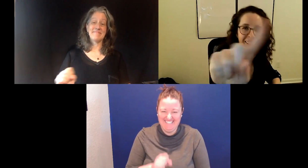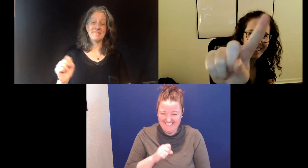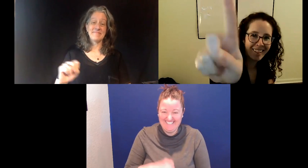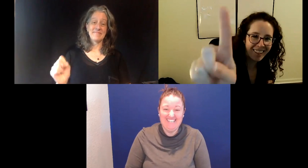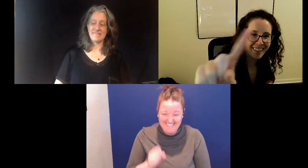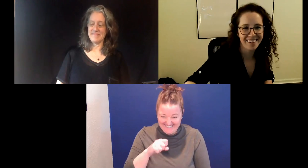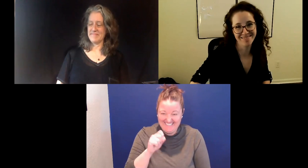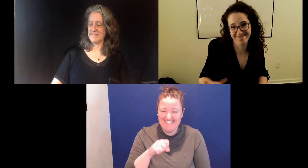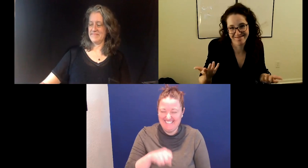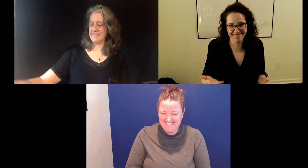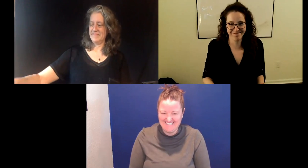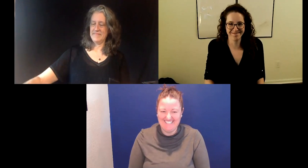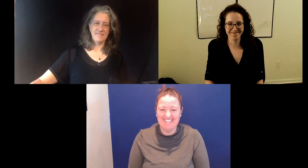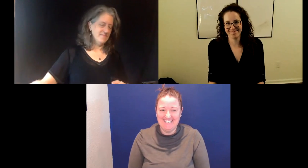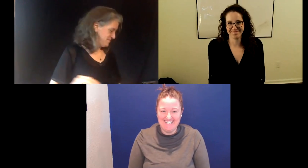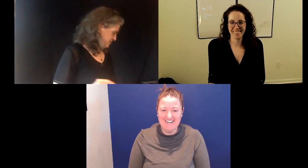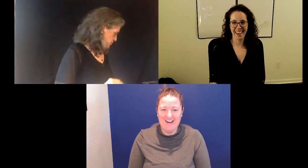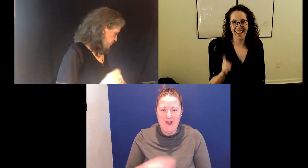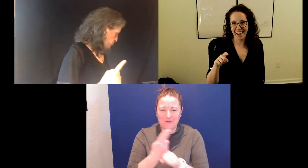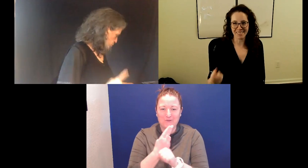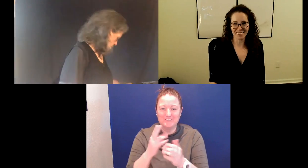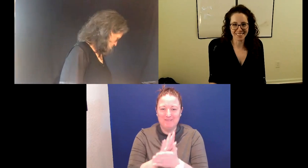here i'm trying to have flashers and trying to get their attention on zooming you know like that's